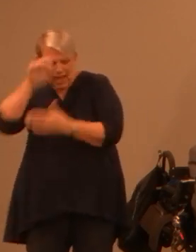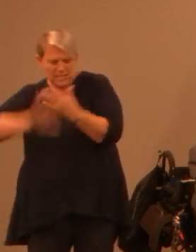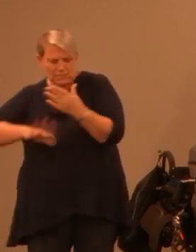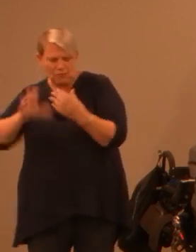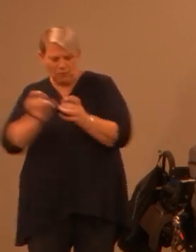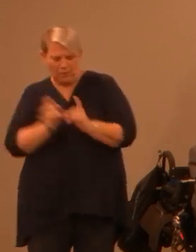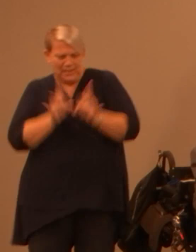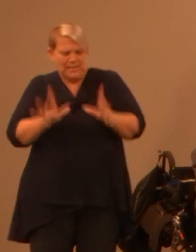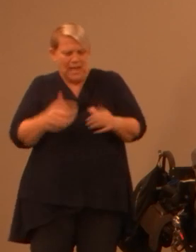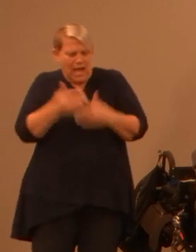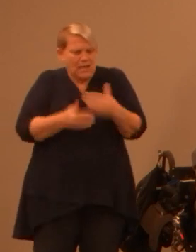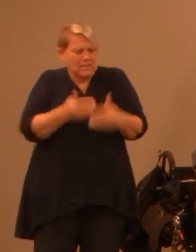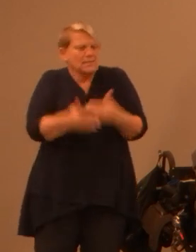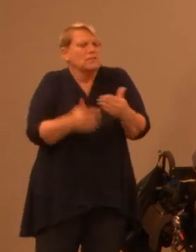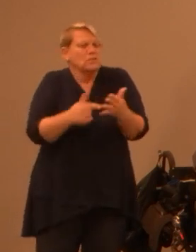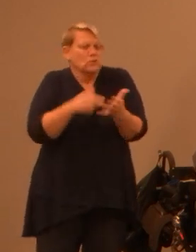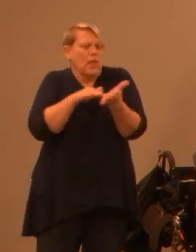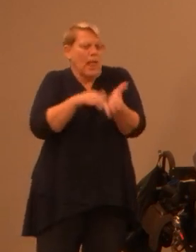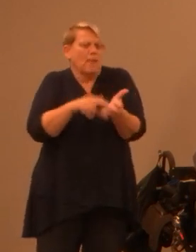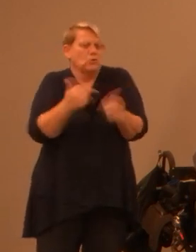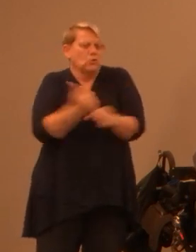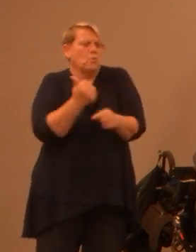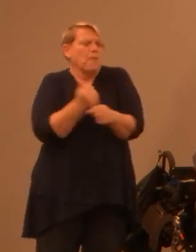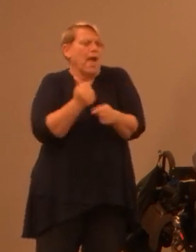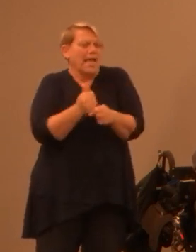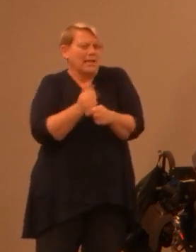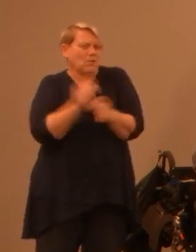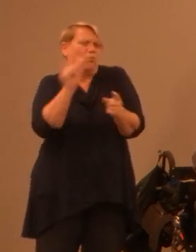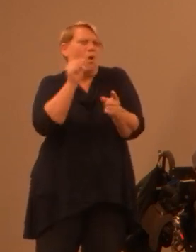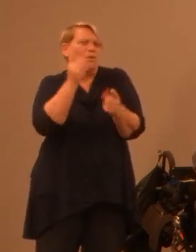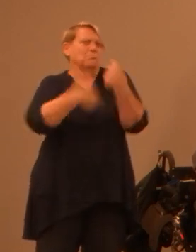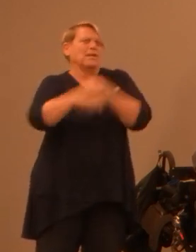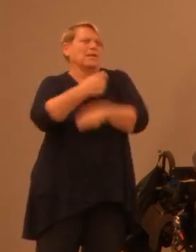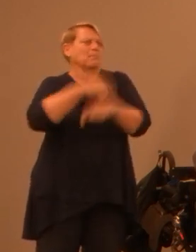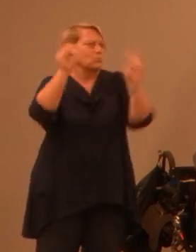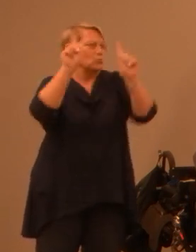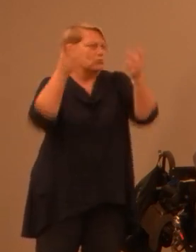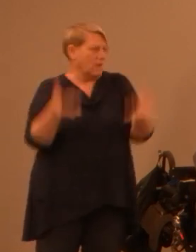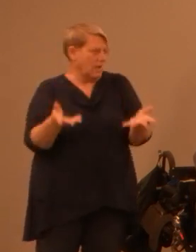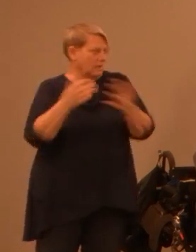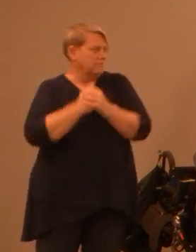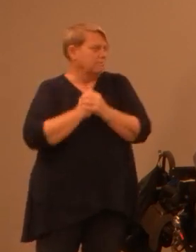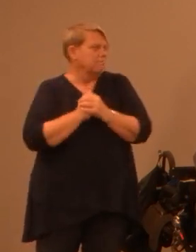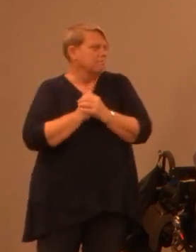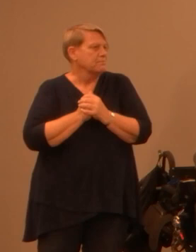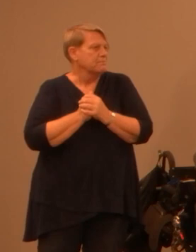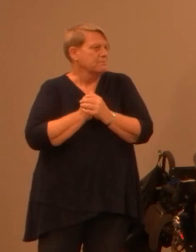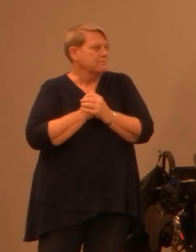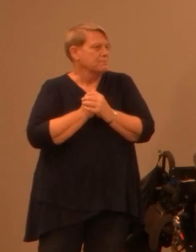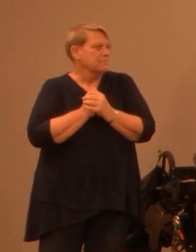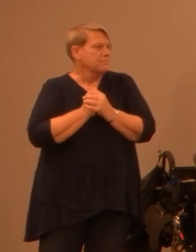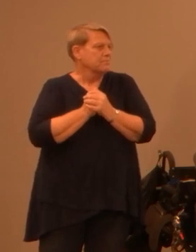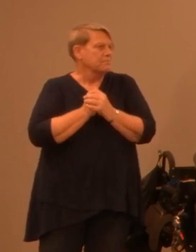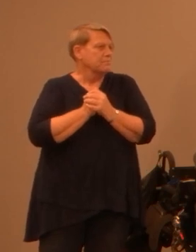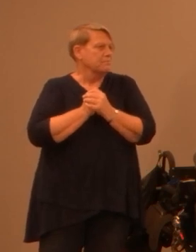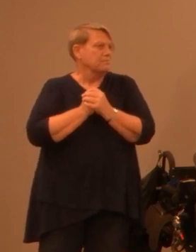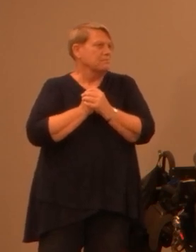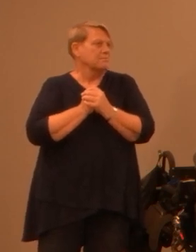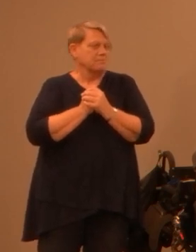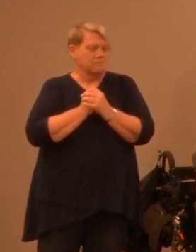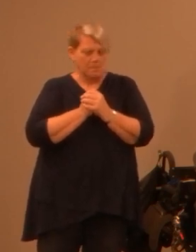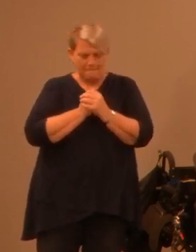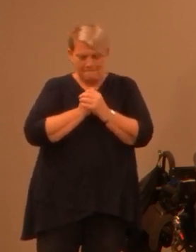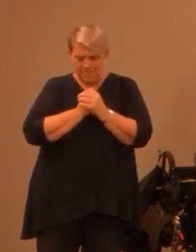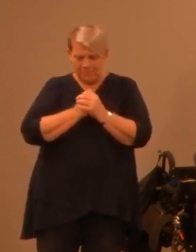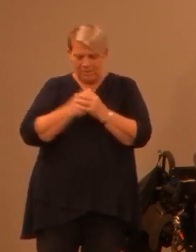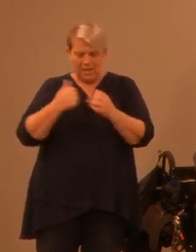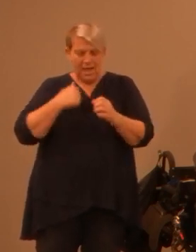which really helped to make it what it is today. And our vision when